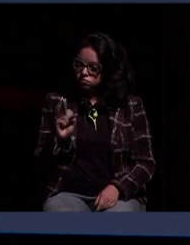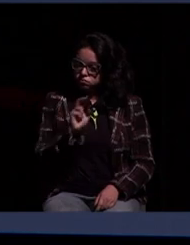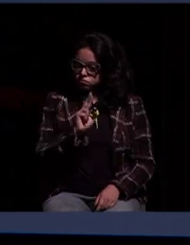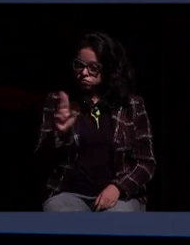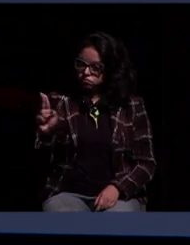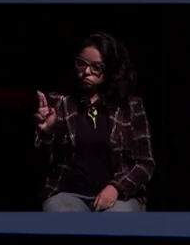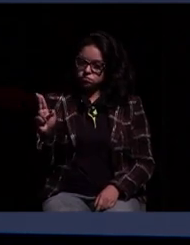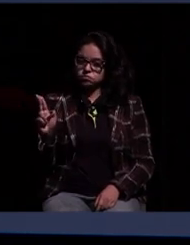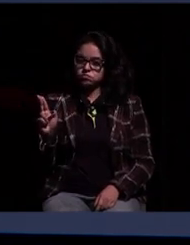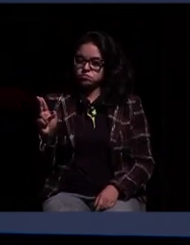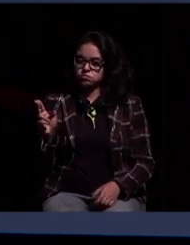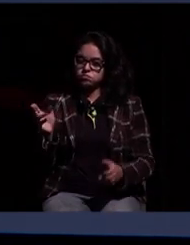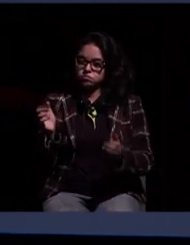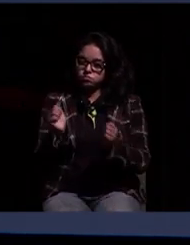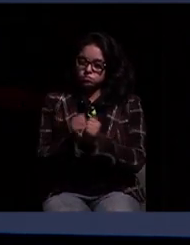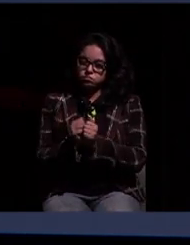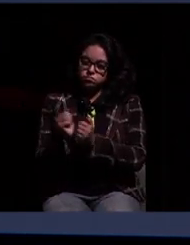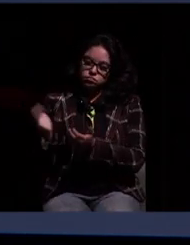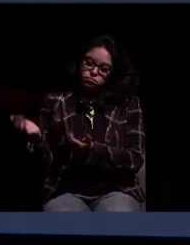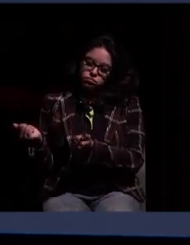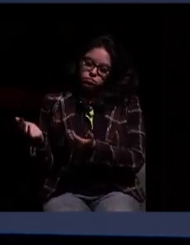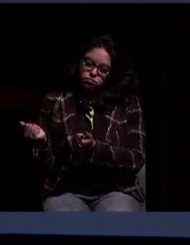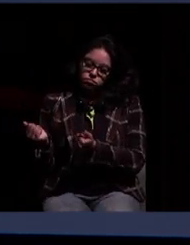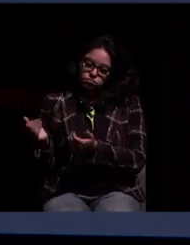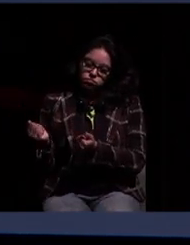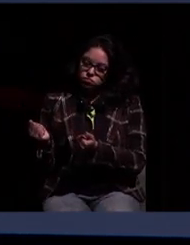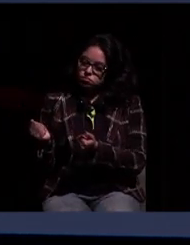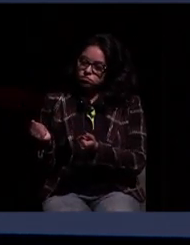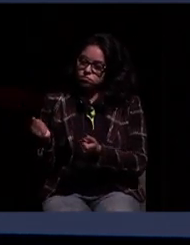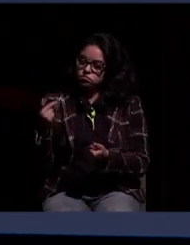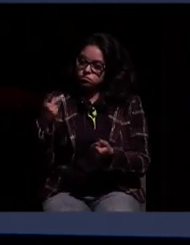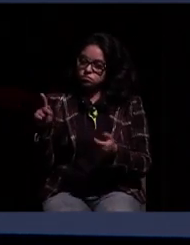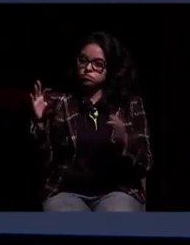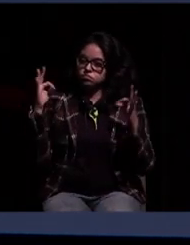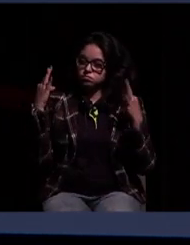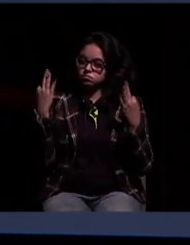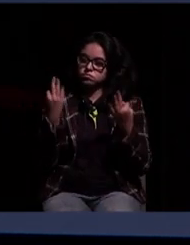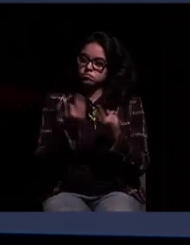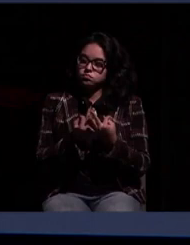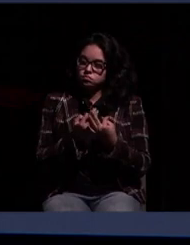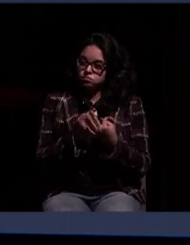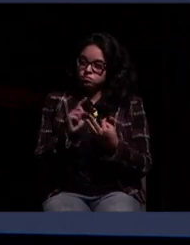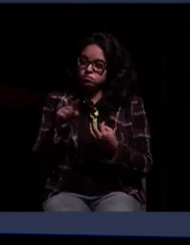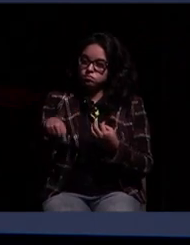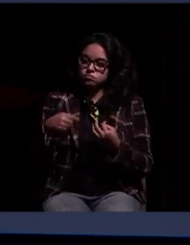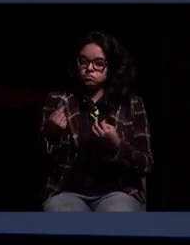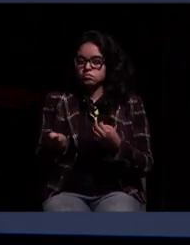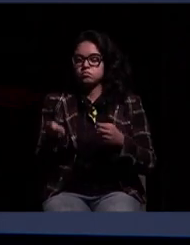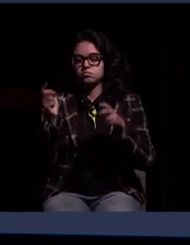With the young and their families. And later on I will tell you the themes.